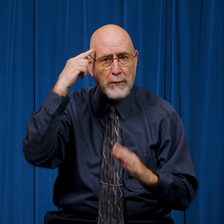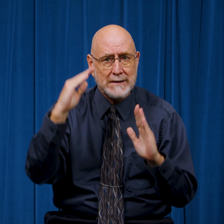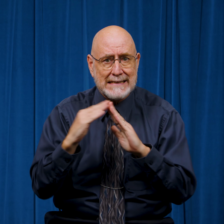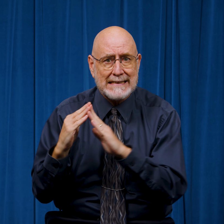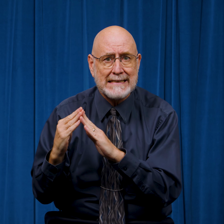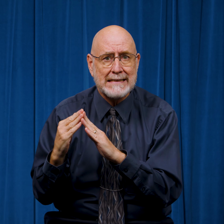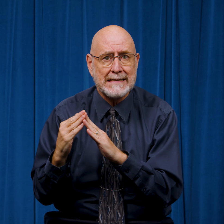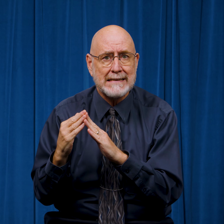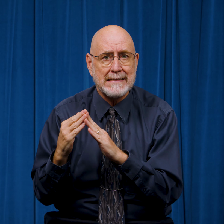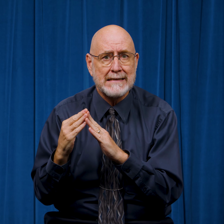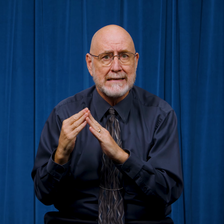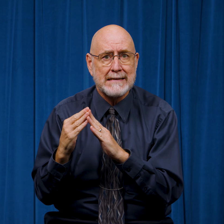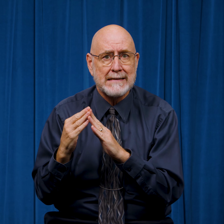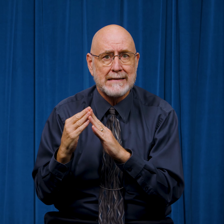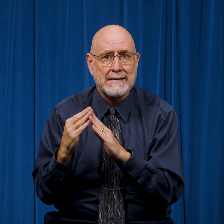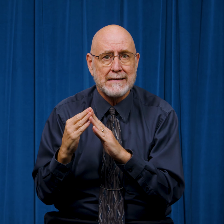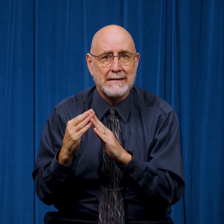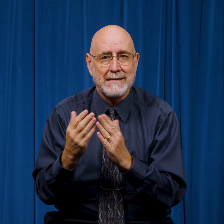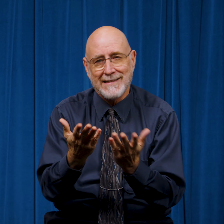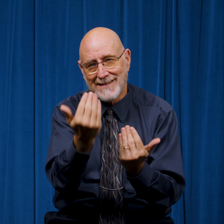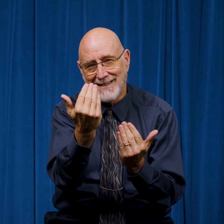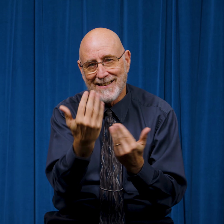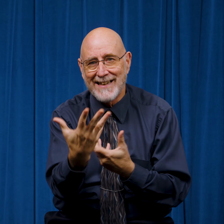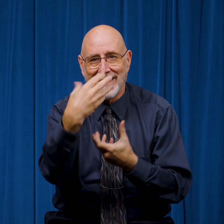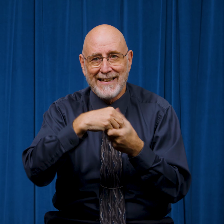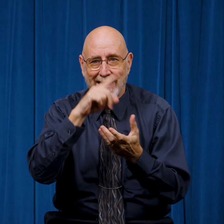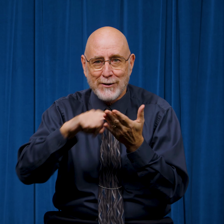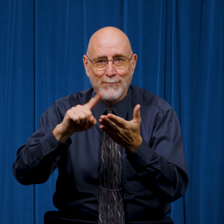So let's explore the United States,